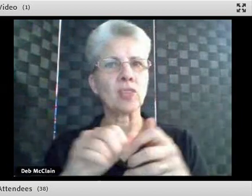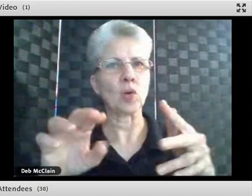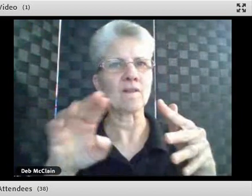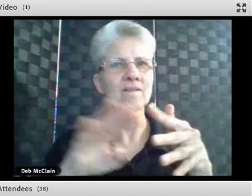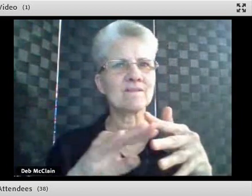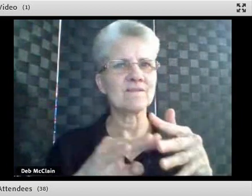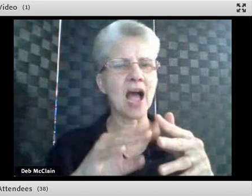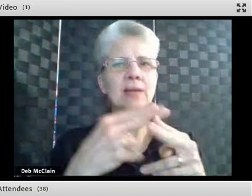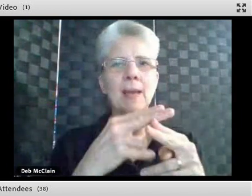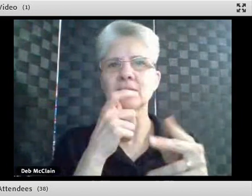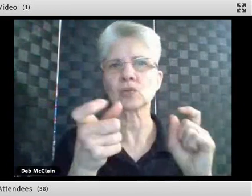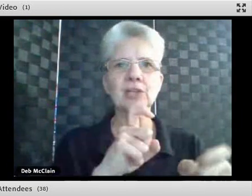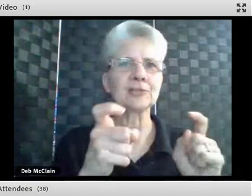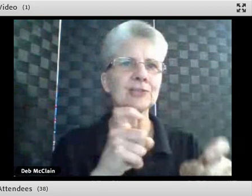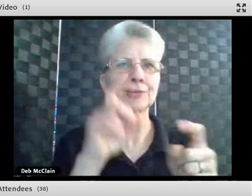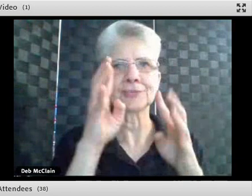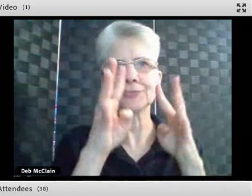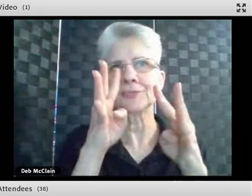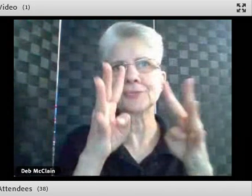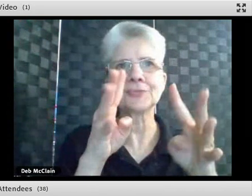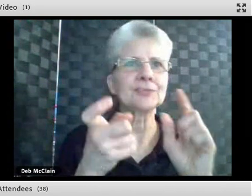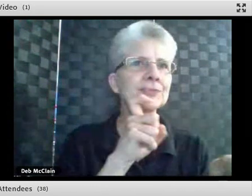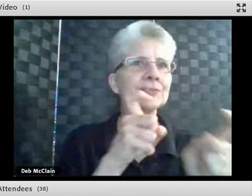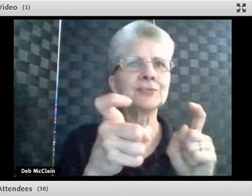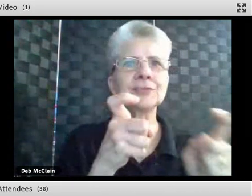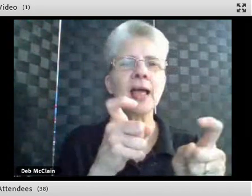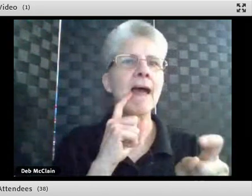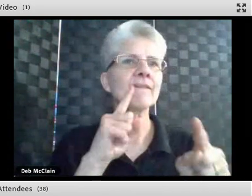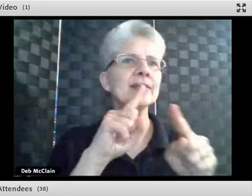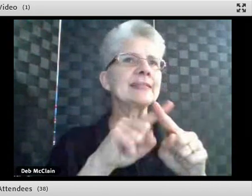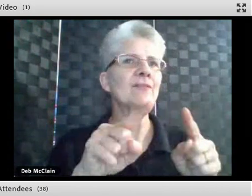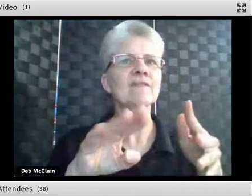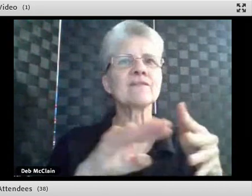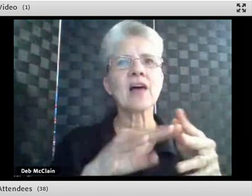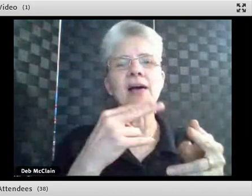Don't change it up all the time. Don't have a completely different file naming convention